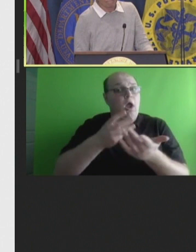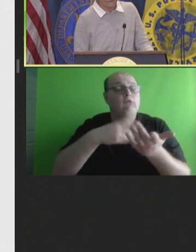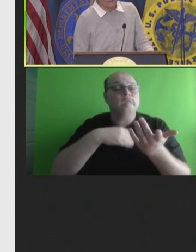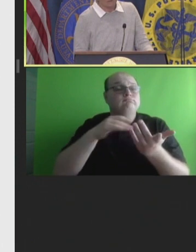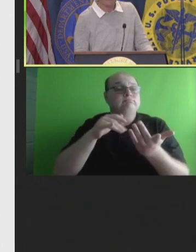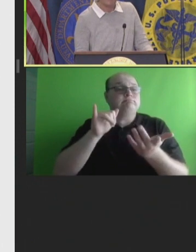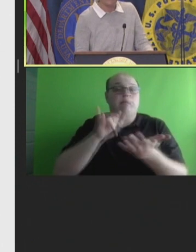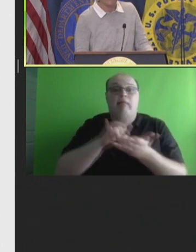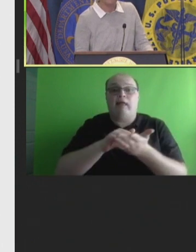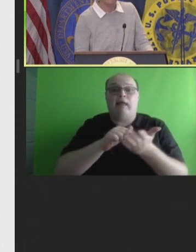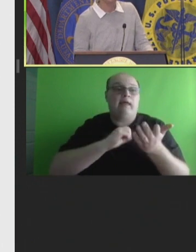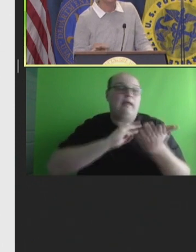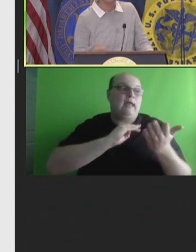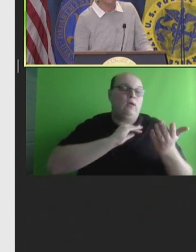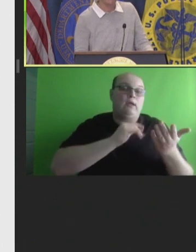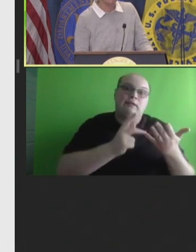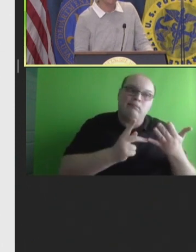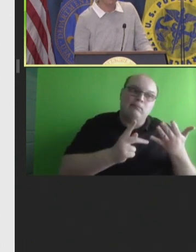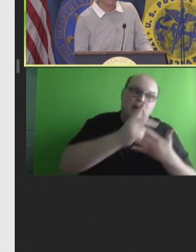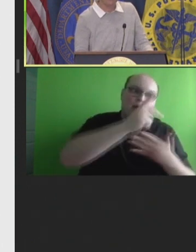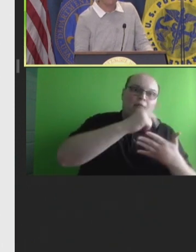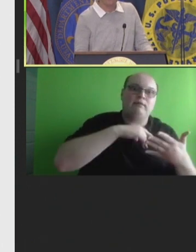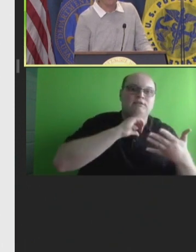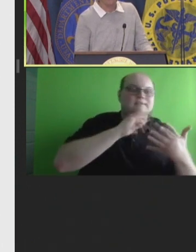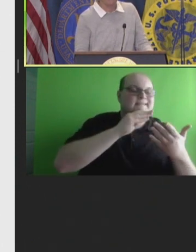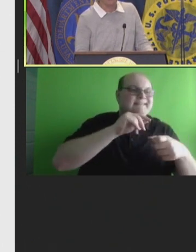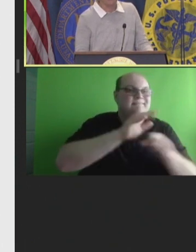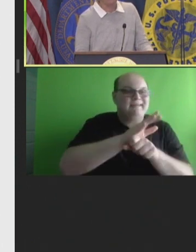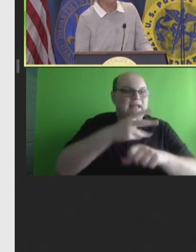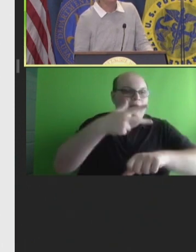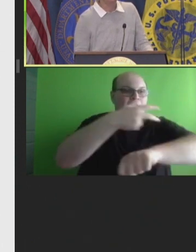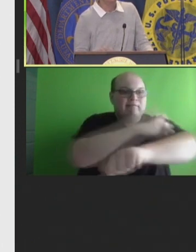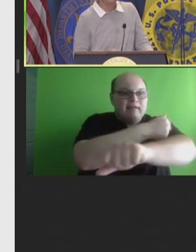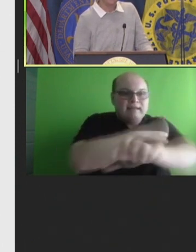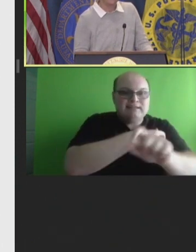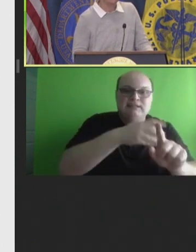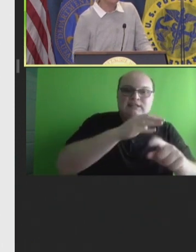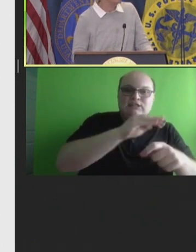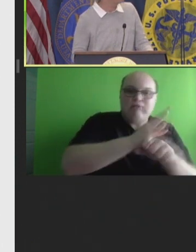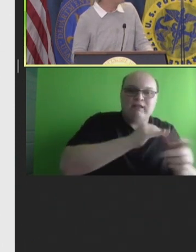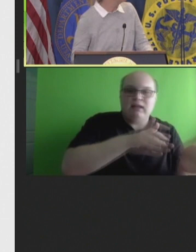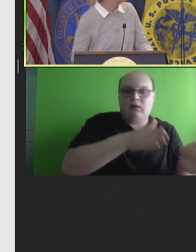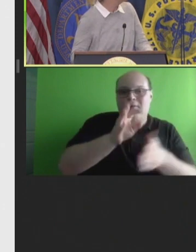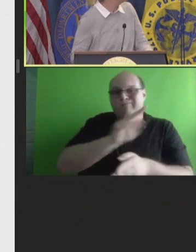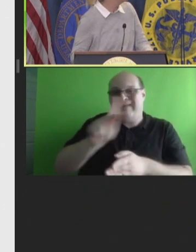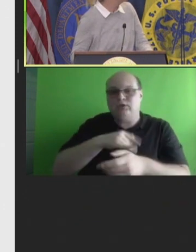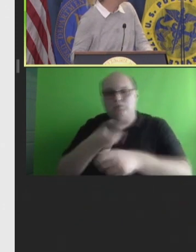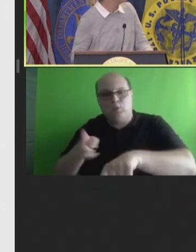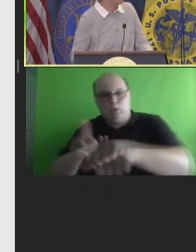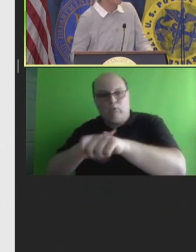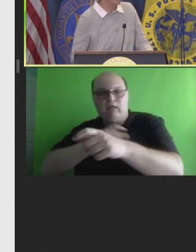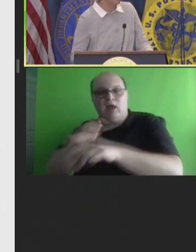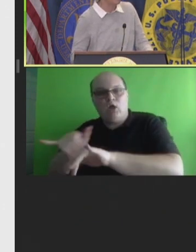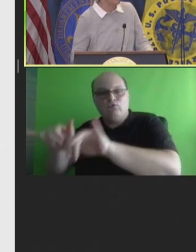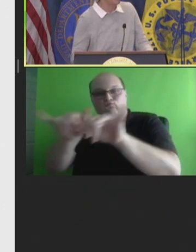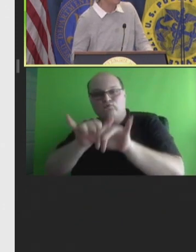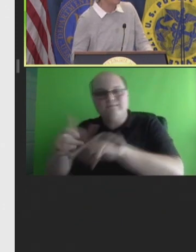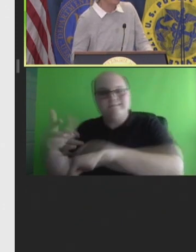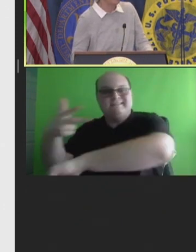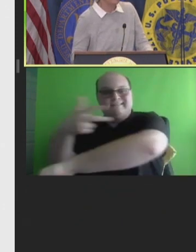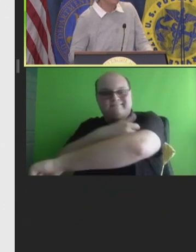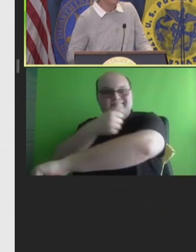a priority of getting pandemic vaccine out to now a priority of addressing routine coverage rates.